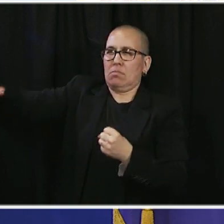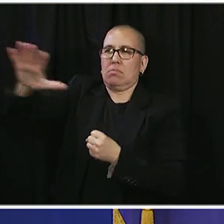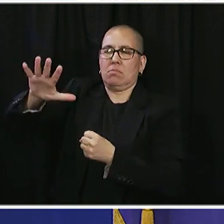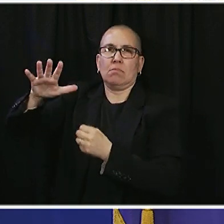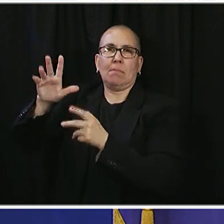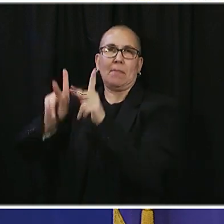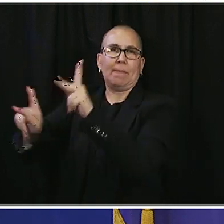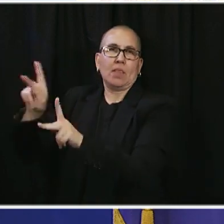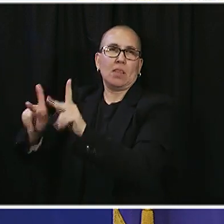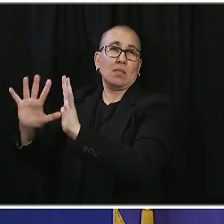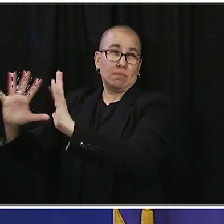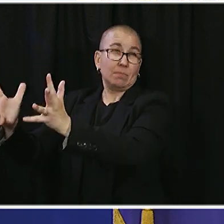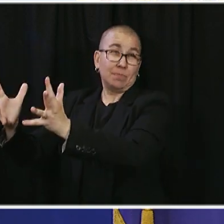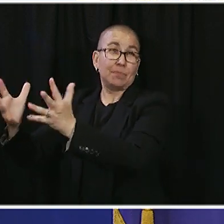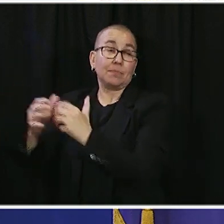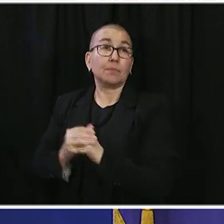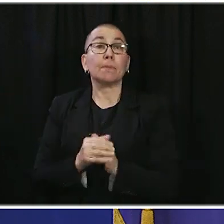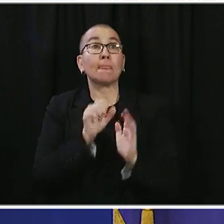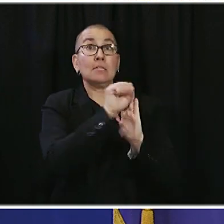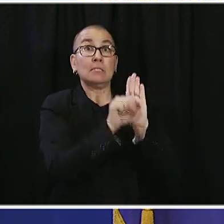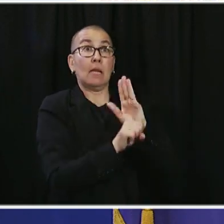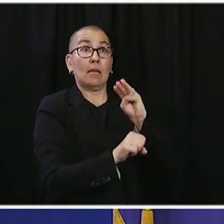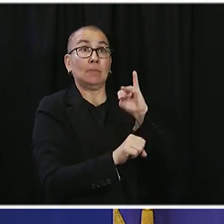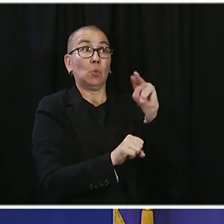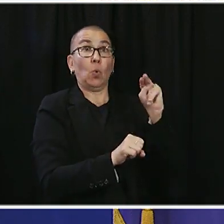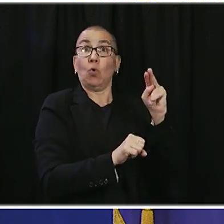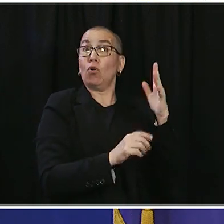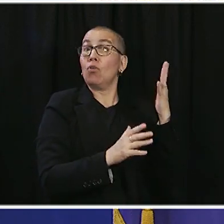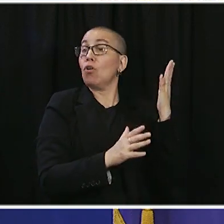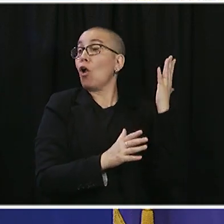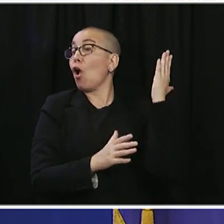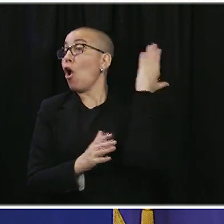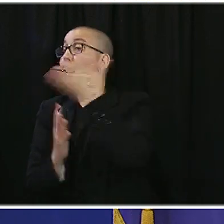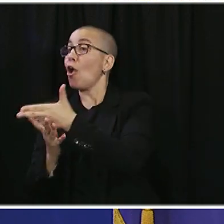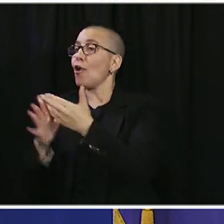THEIR PATRONS THAT GO THERE. THE STATE OF MINNESOTA IS NOT GOING TO STEP IN THERE AND TELL THEM NOT TO DO THESE THINGS.